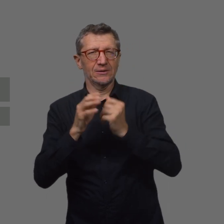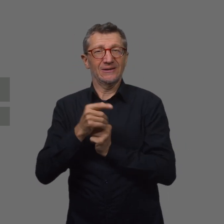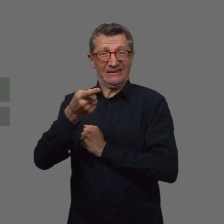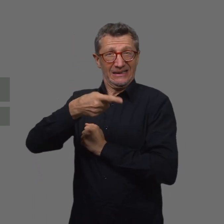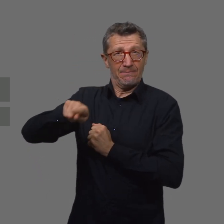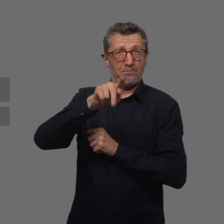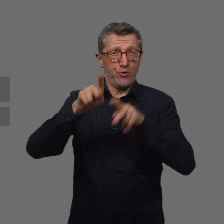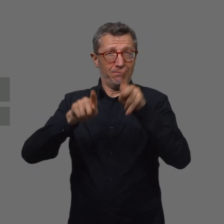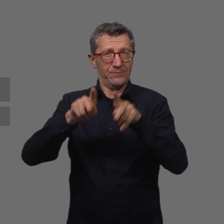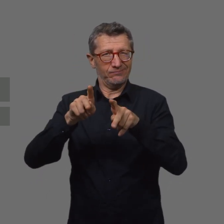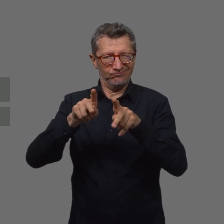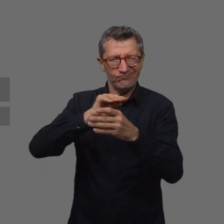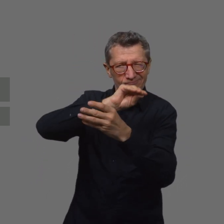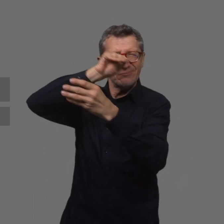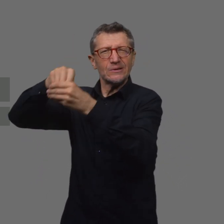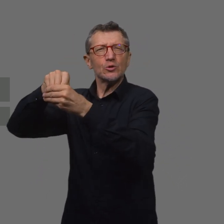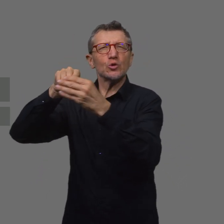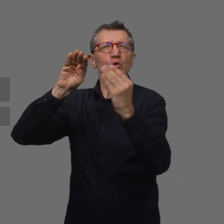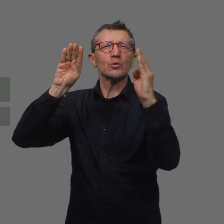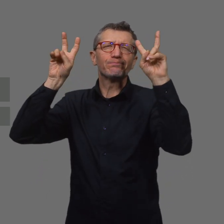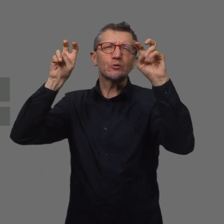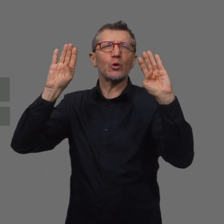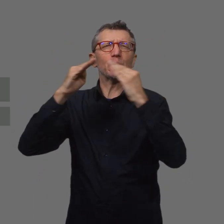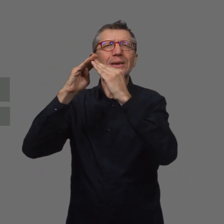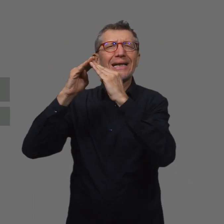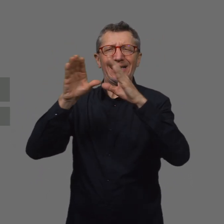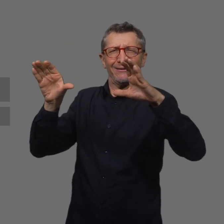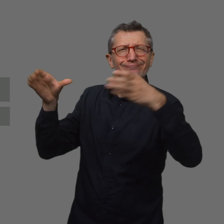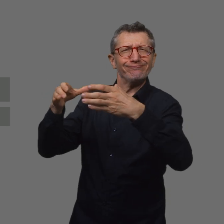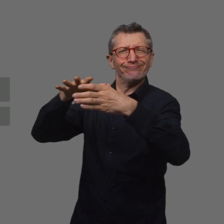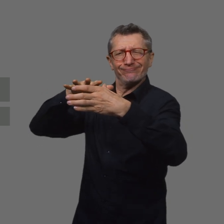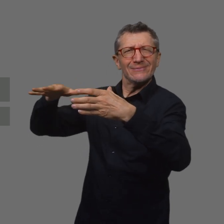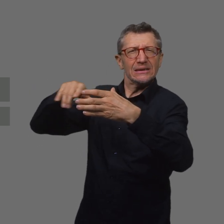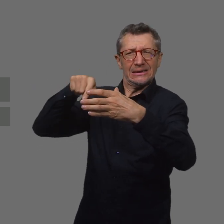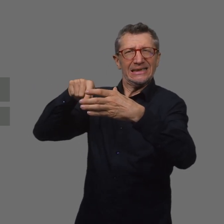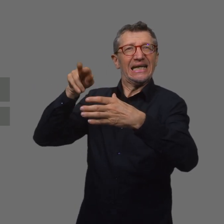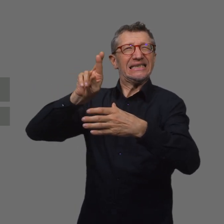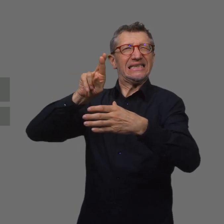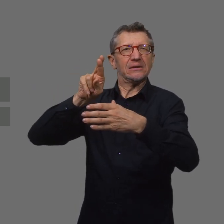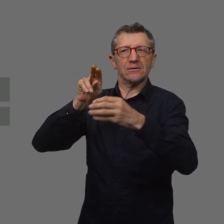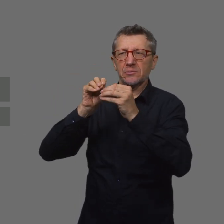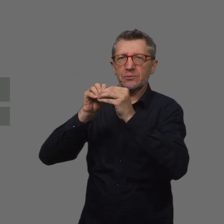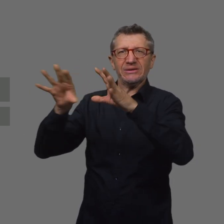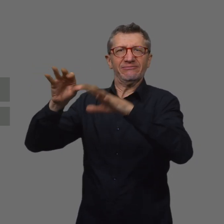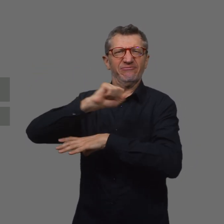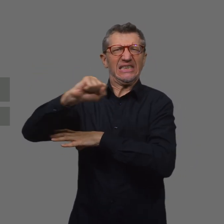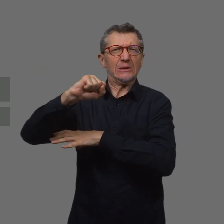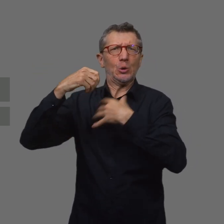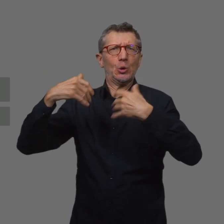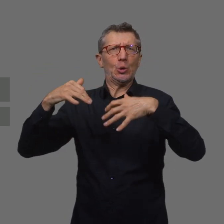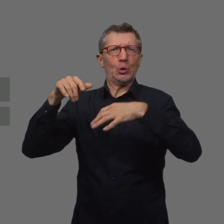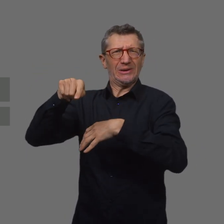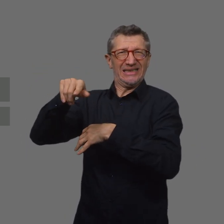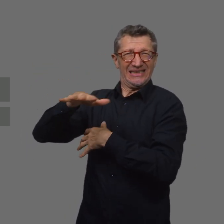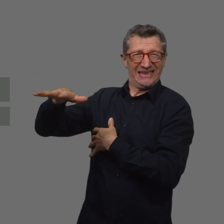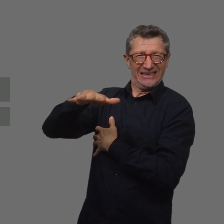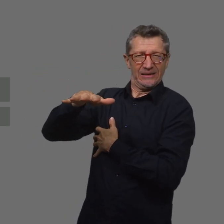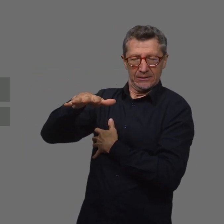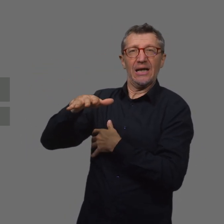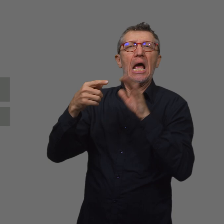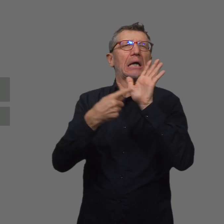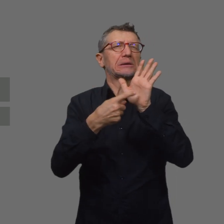Target group 4: People in congregate settings with increased risk of infection and